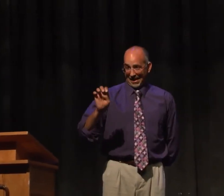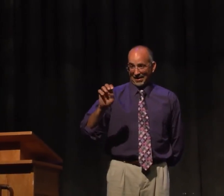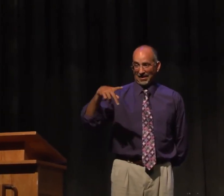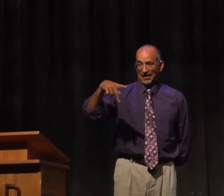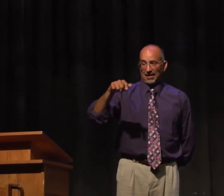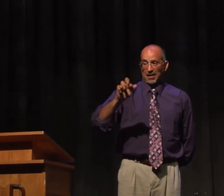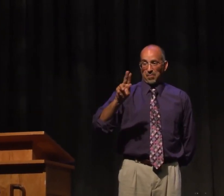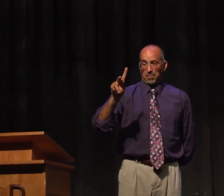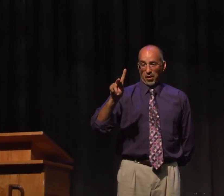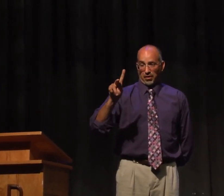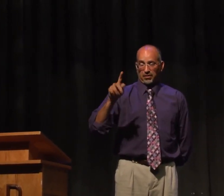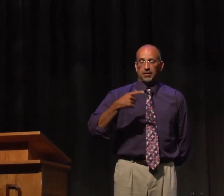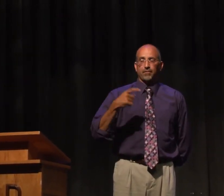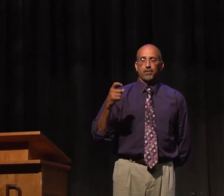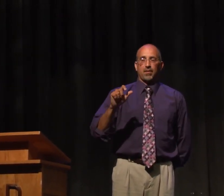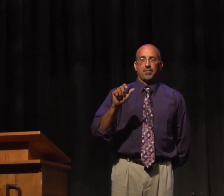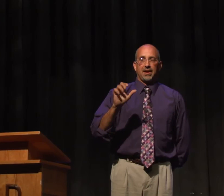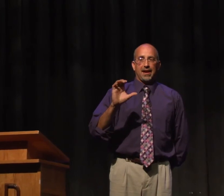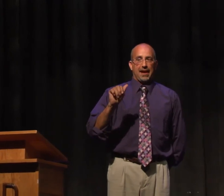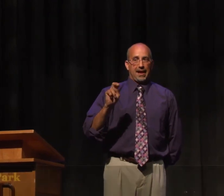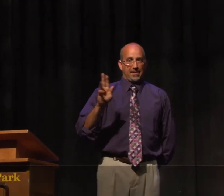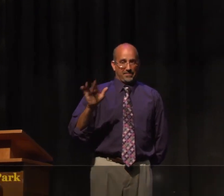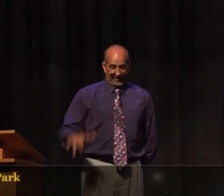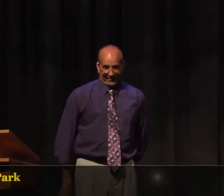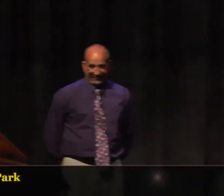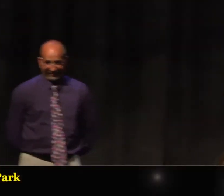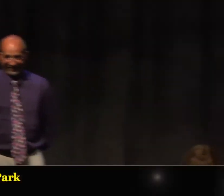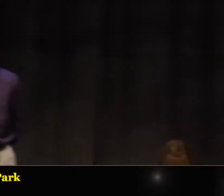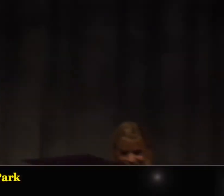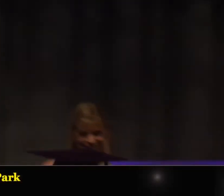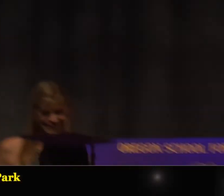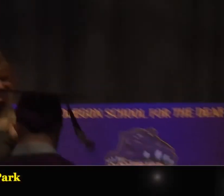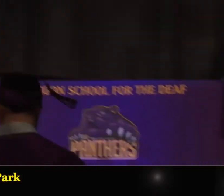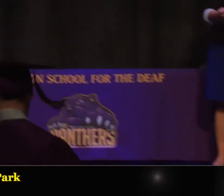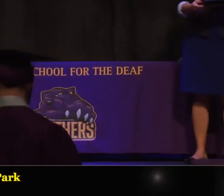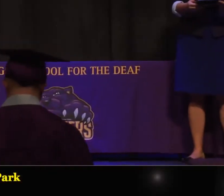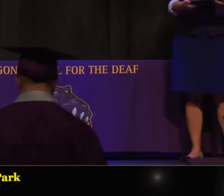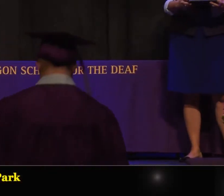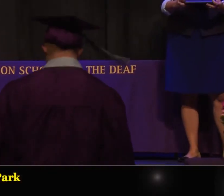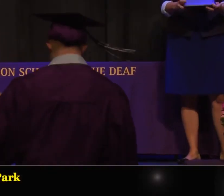Blake Park from Canby